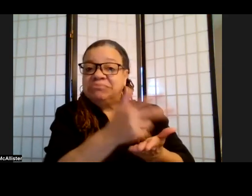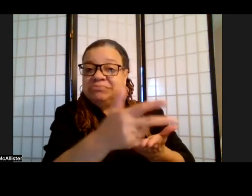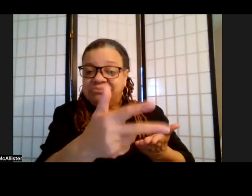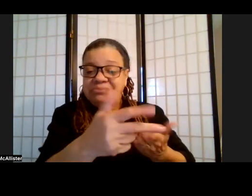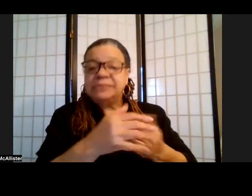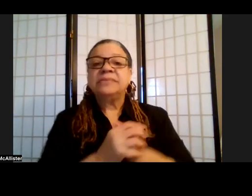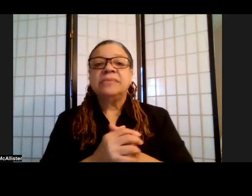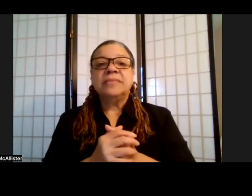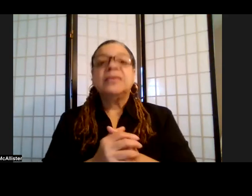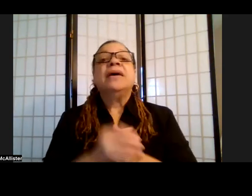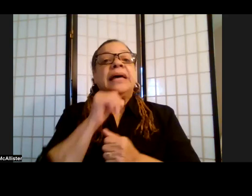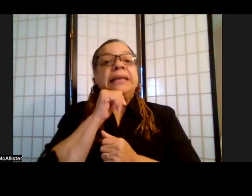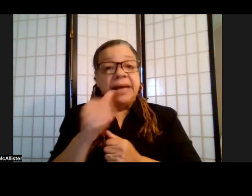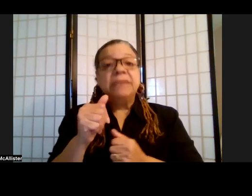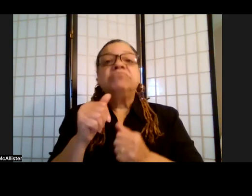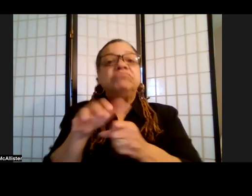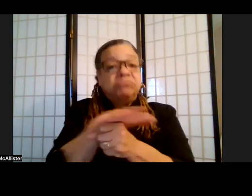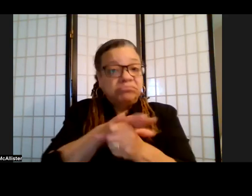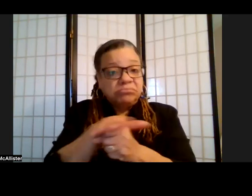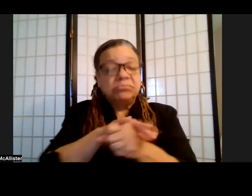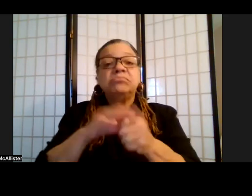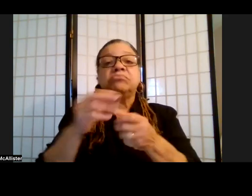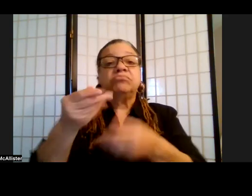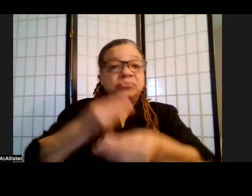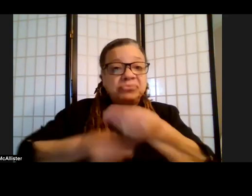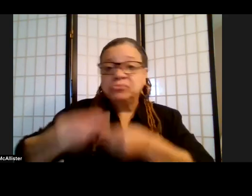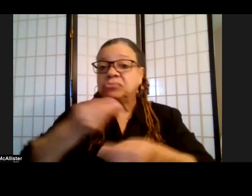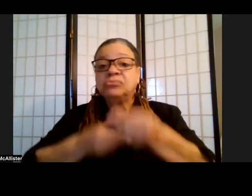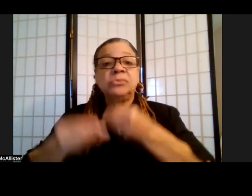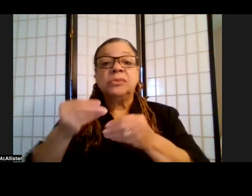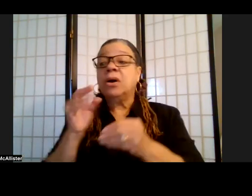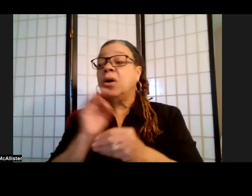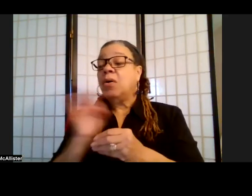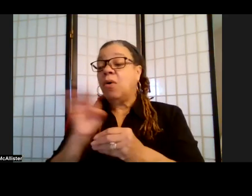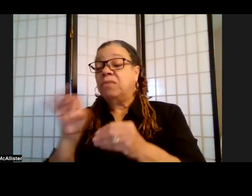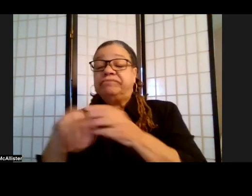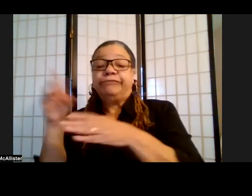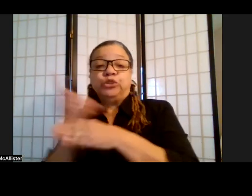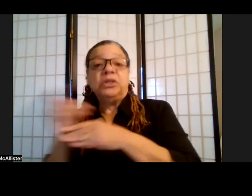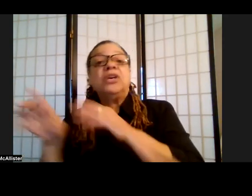was a boon for local trade and commerce. The Navy servicemen who were off duty would go into the local-- into the town, and visit the local